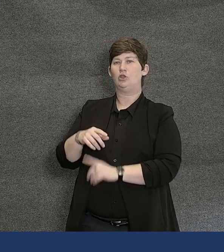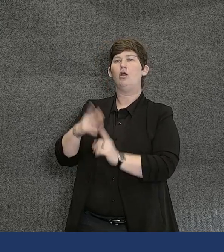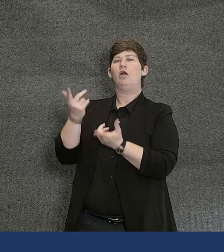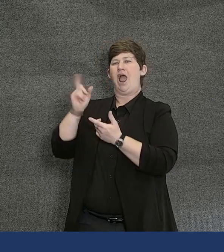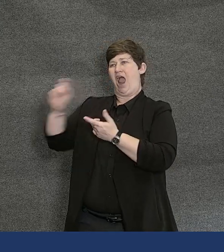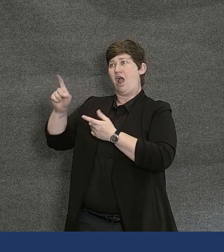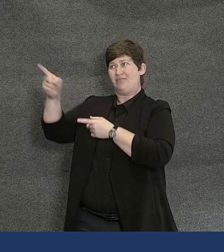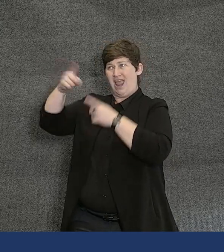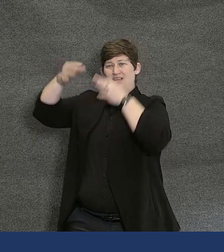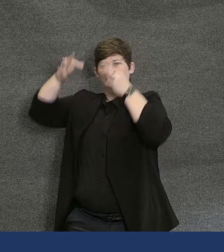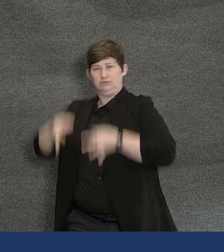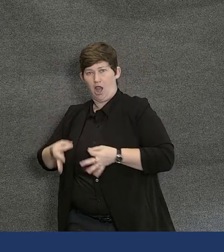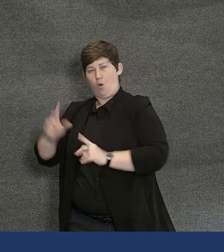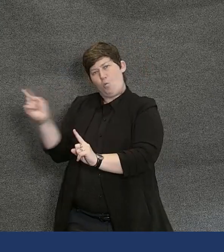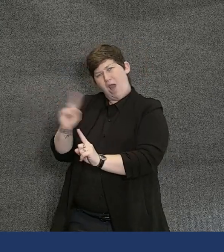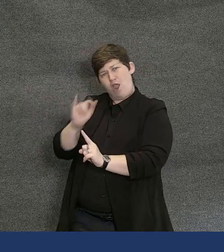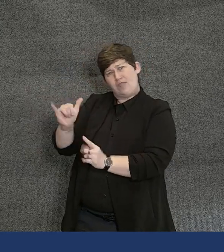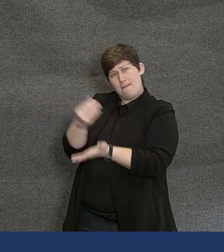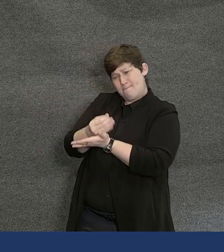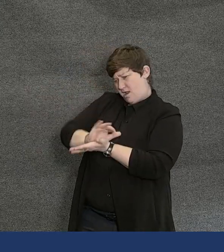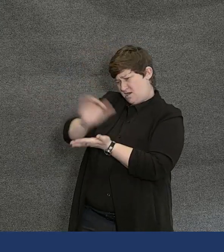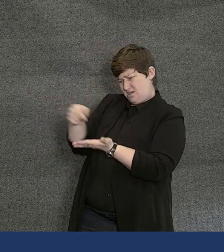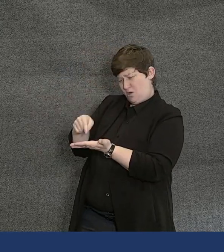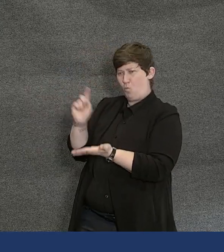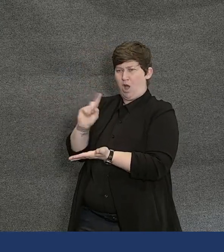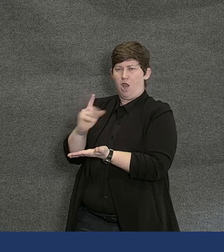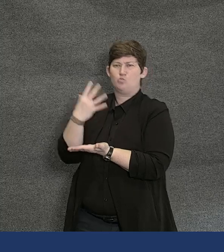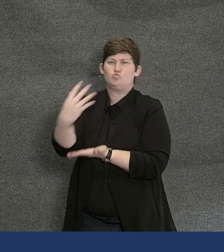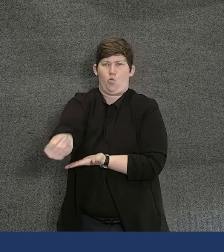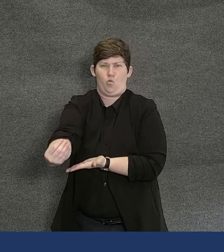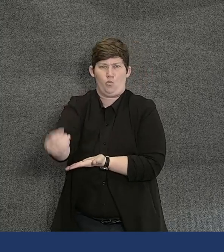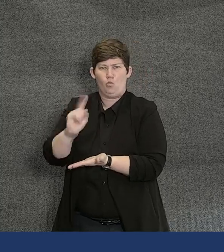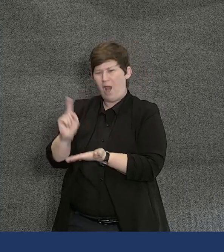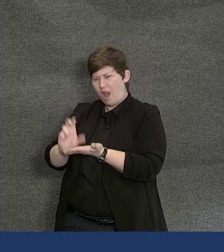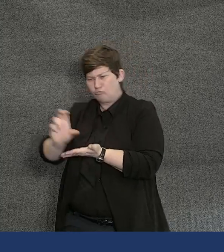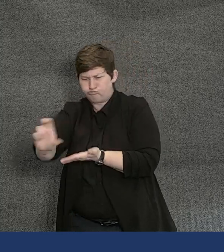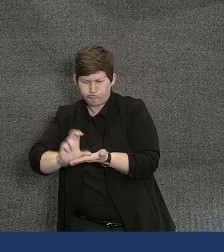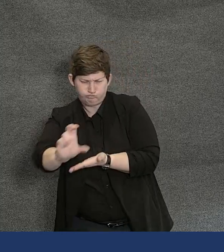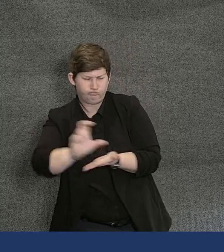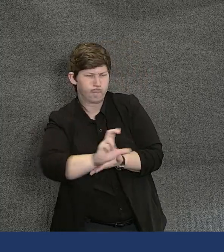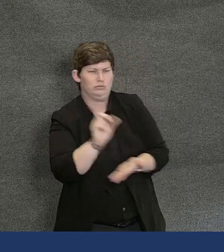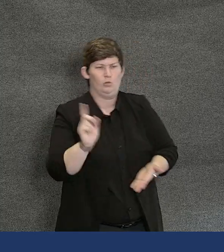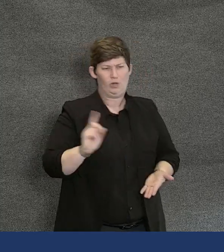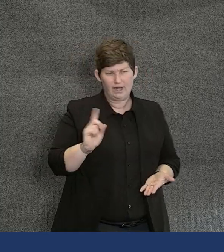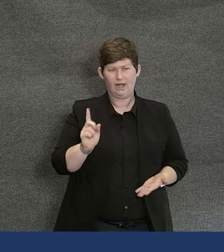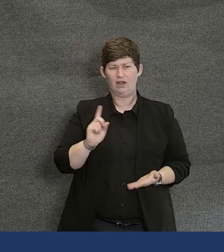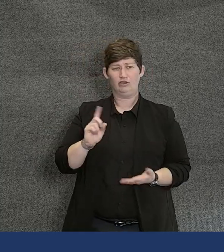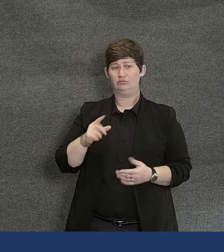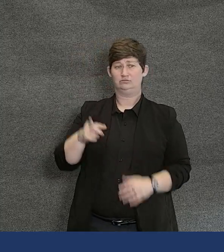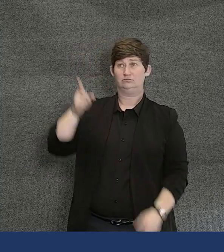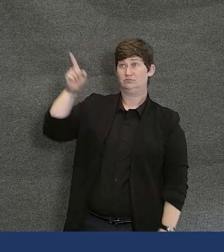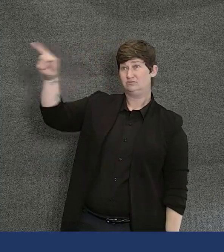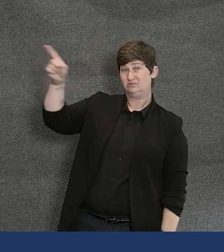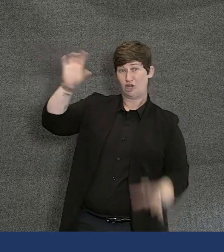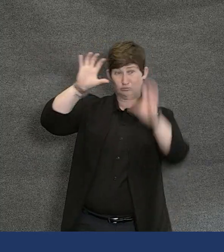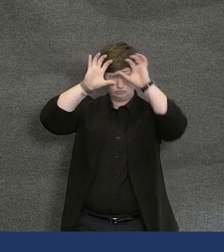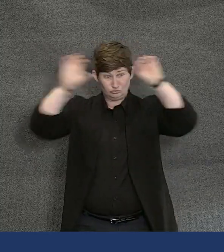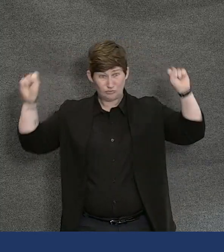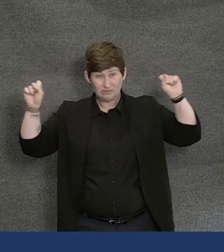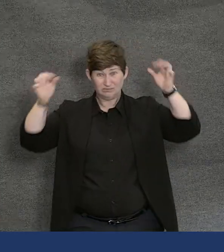to go. And it is not the prerogative of the president after certainly-- not after signing the bill into law